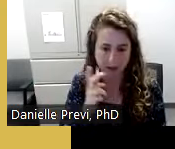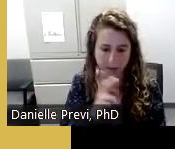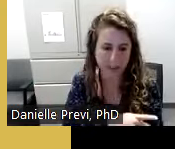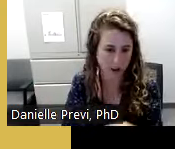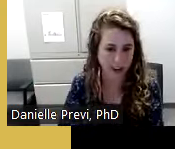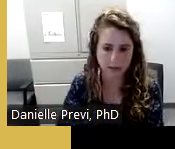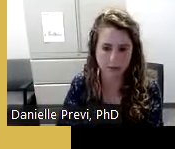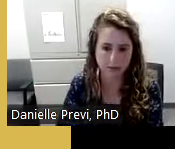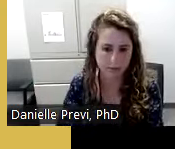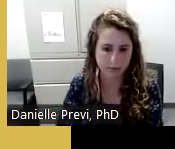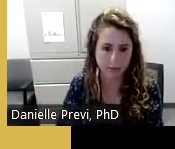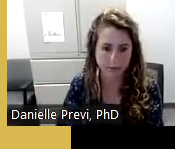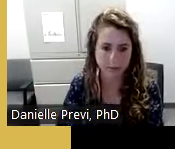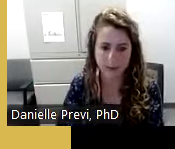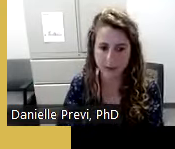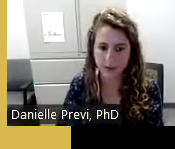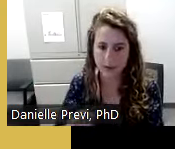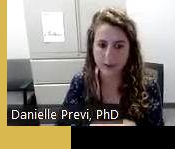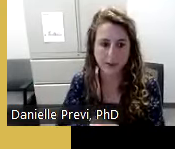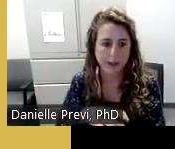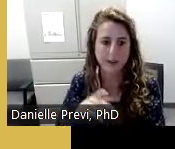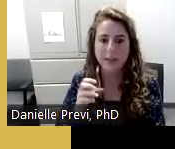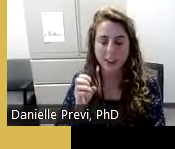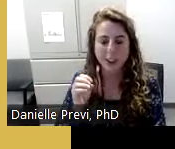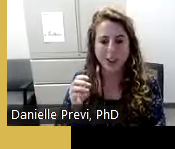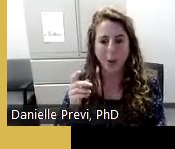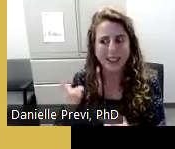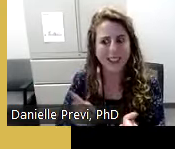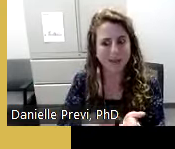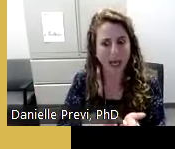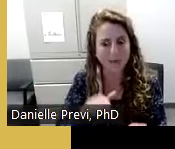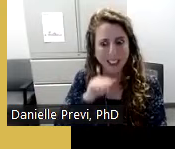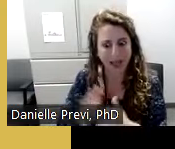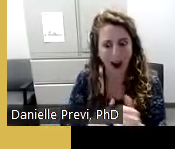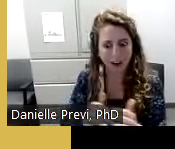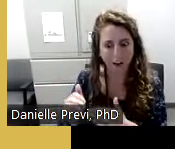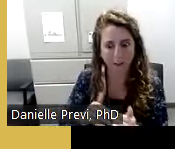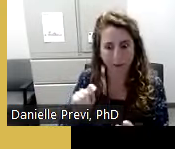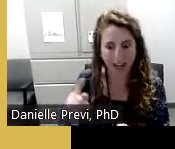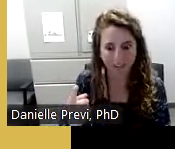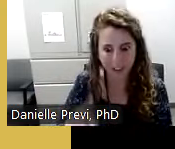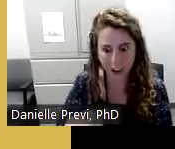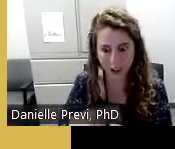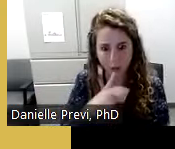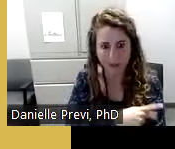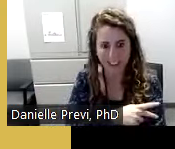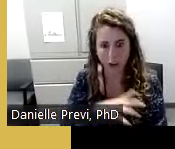typically enlarge materials for our deaf-blind patients, for example. And there are times it